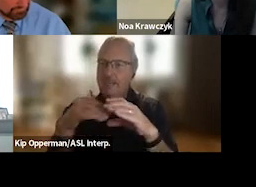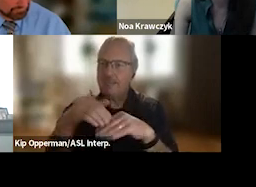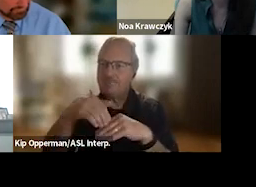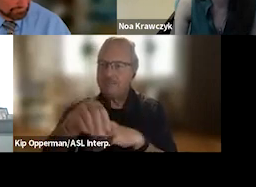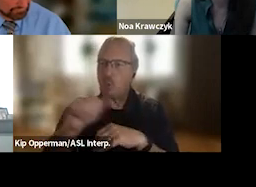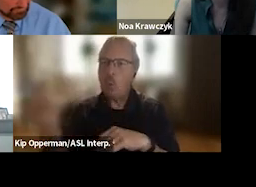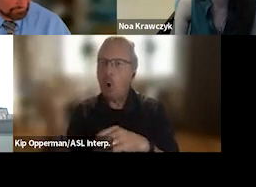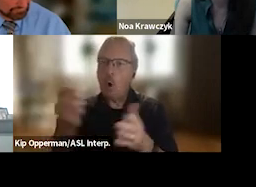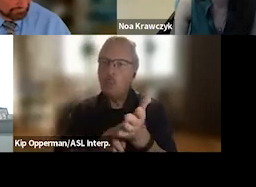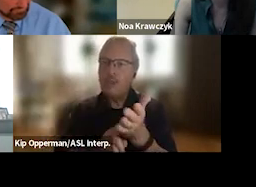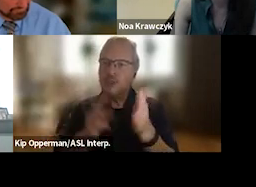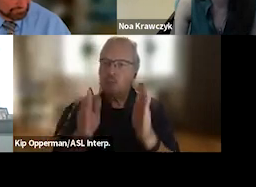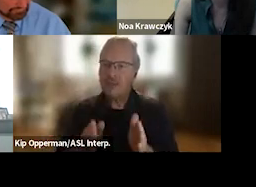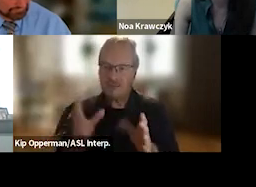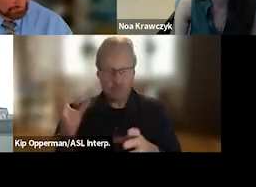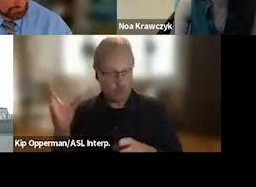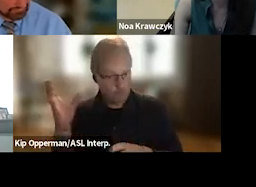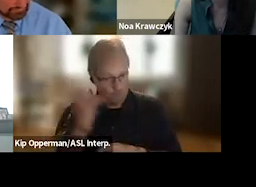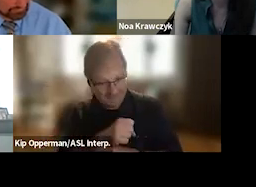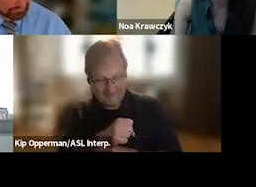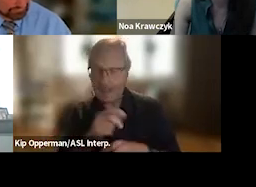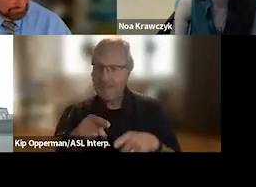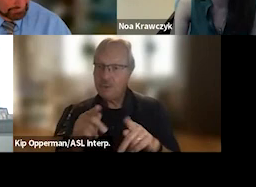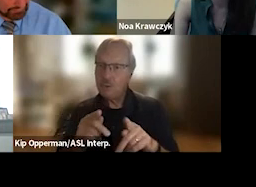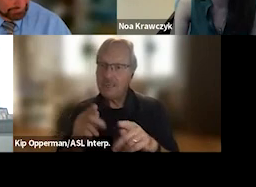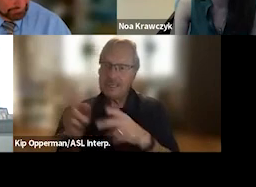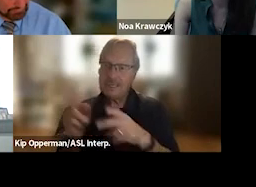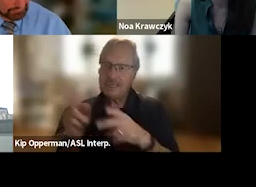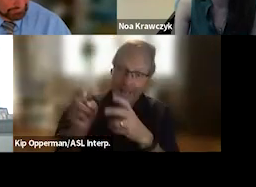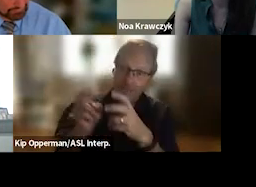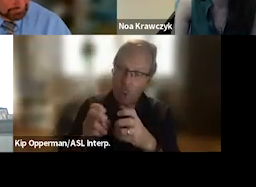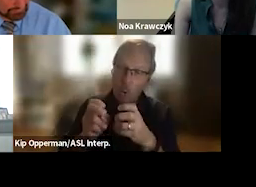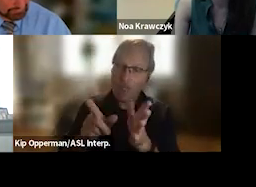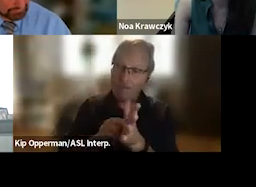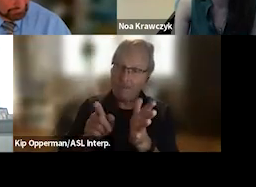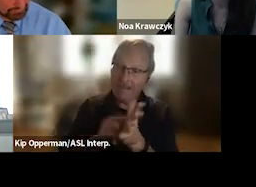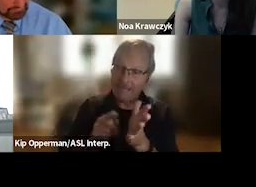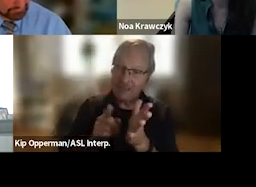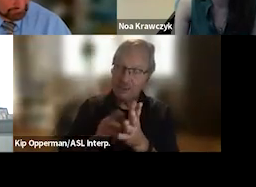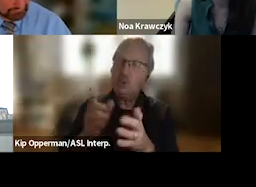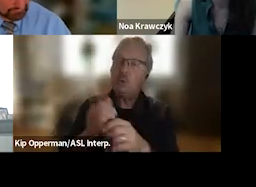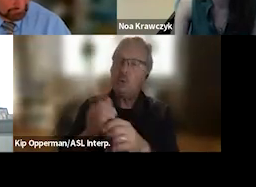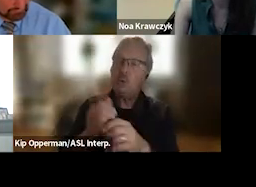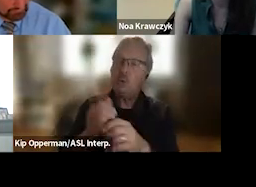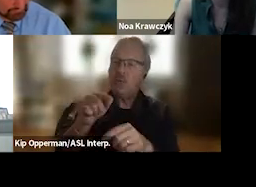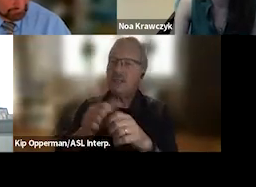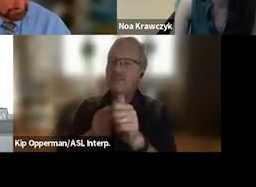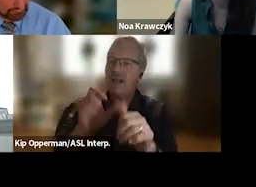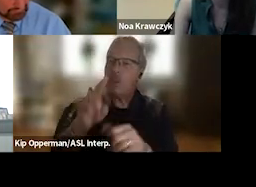So if you missed the opportunity to download the publications, you can get those in the follow up mailing as well.